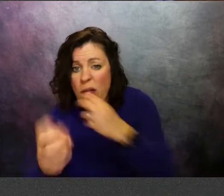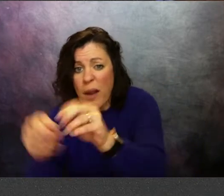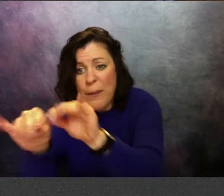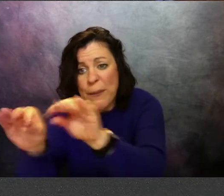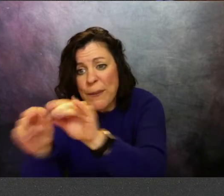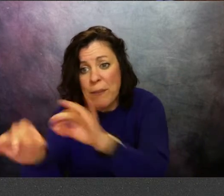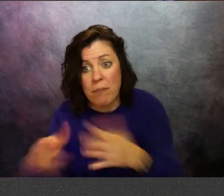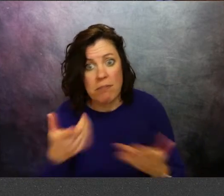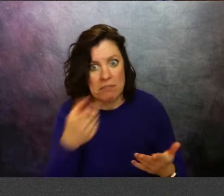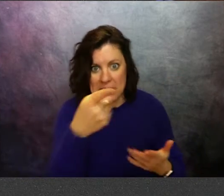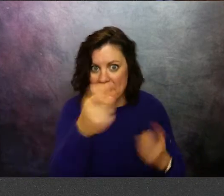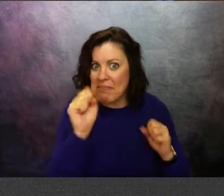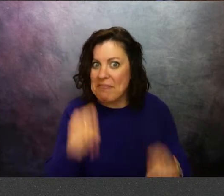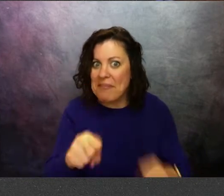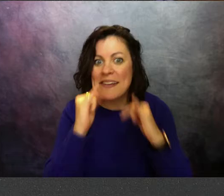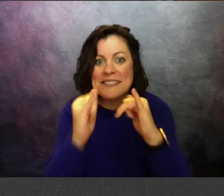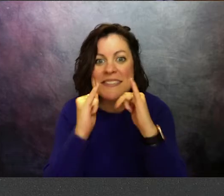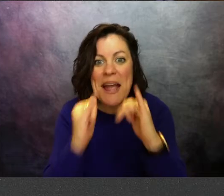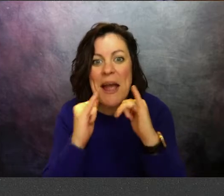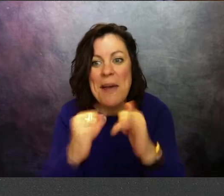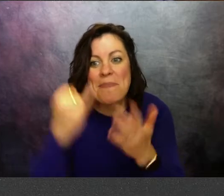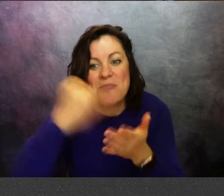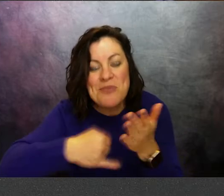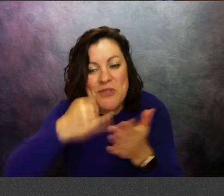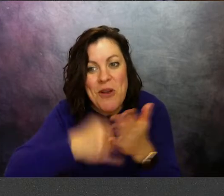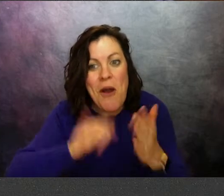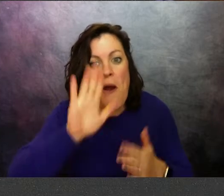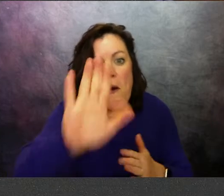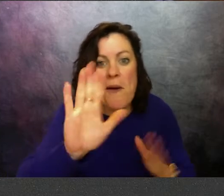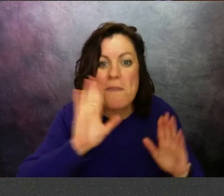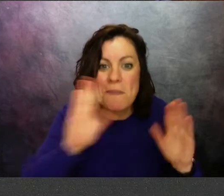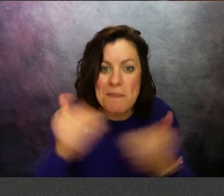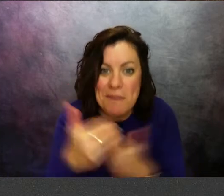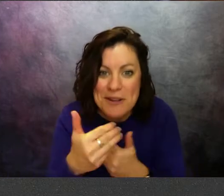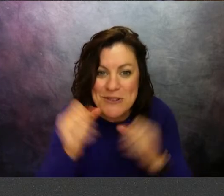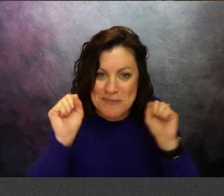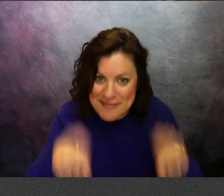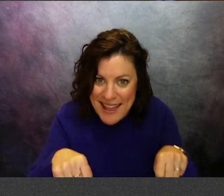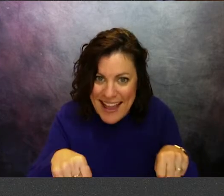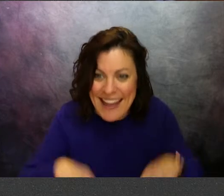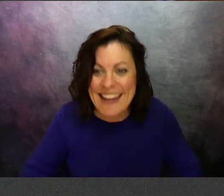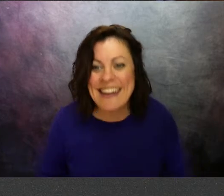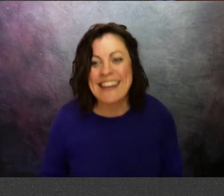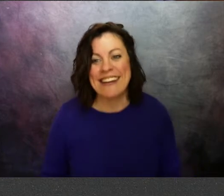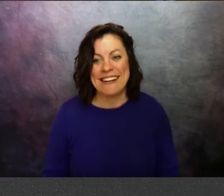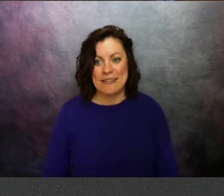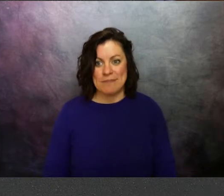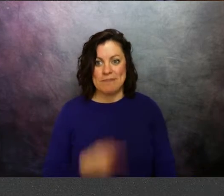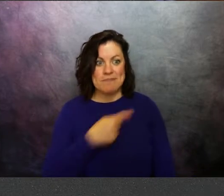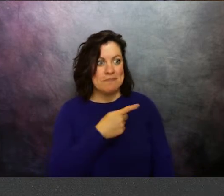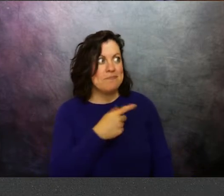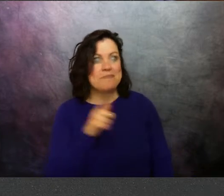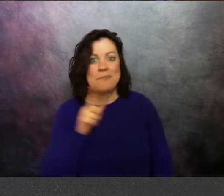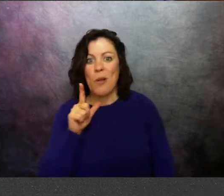And you could draw a map of the room you sleep in too. Lula was very excited about this.